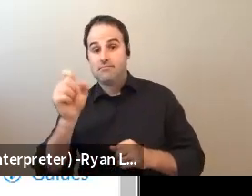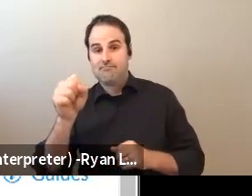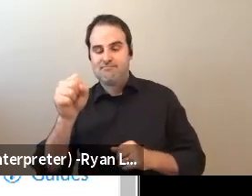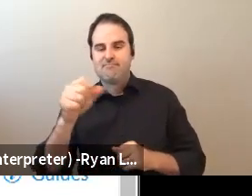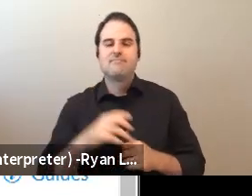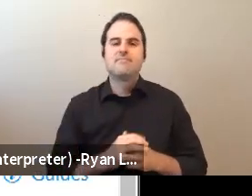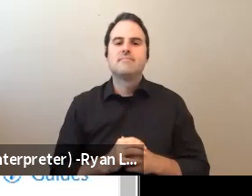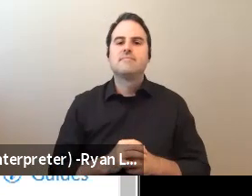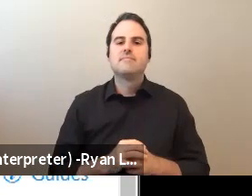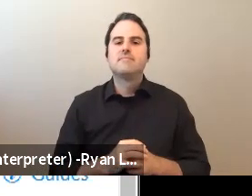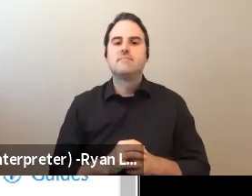Maria Coronel: In Spanish, we have